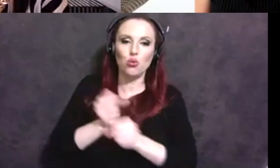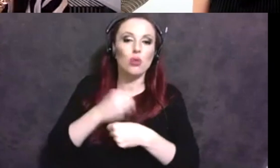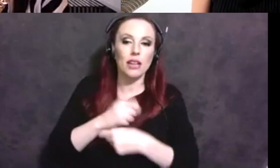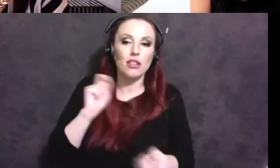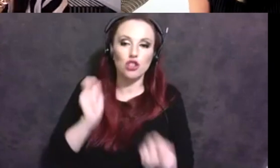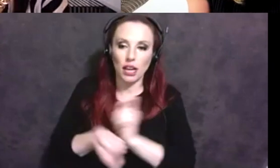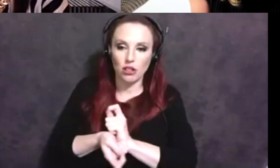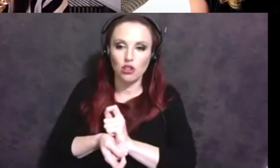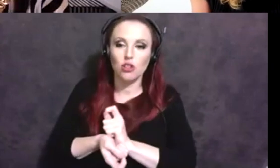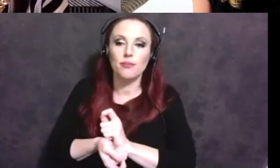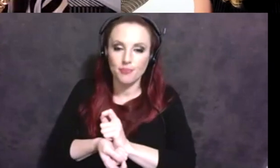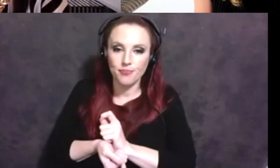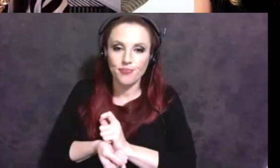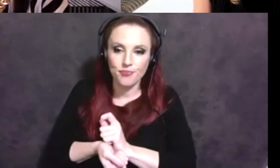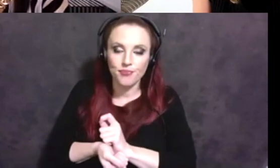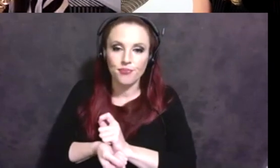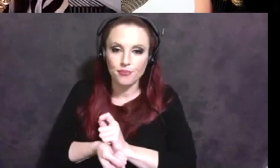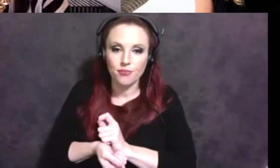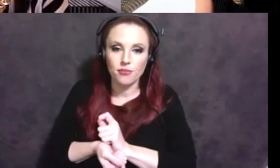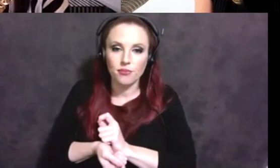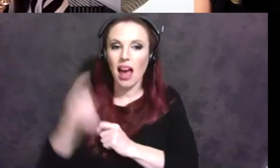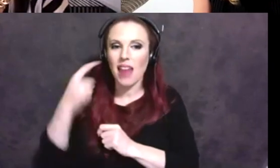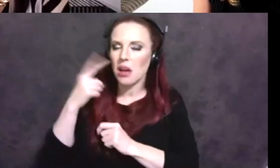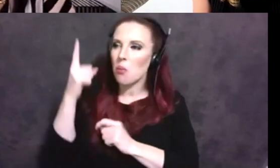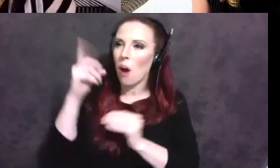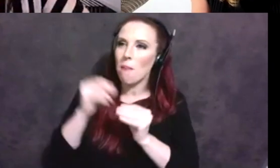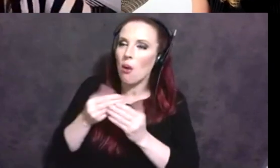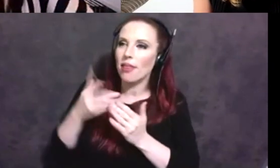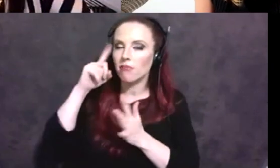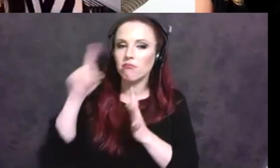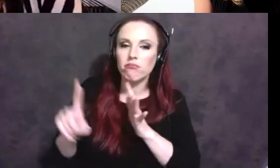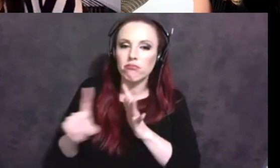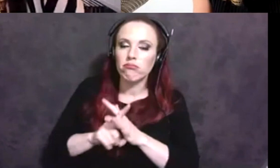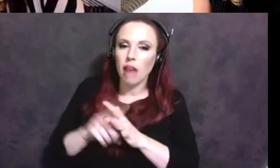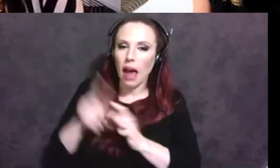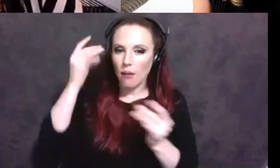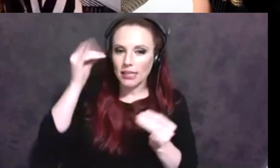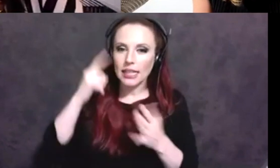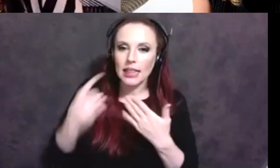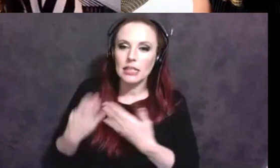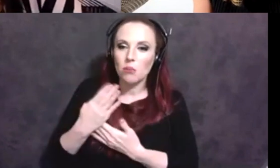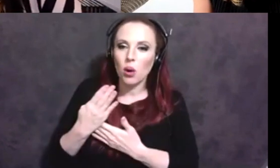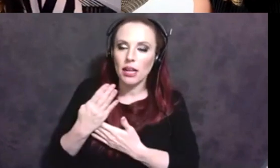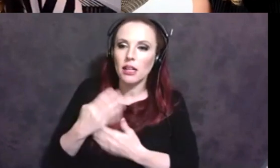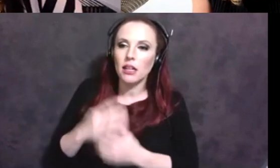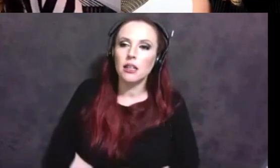there but it is living and you are embodying changing and taking action to create change